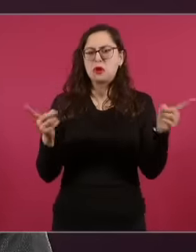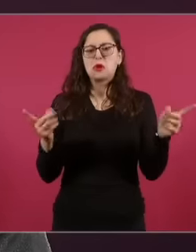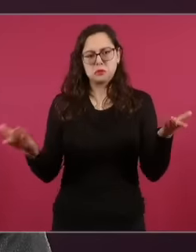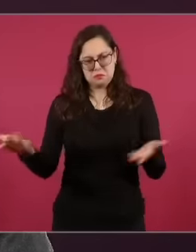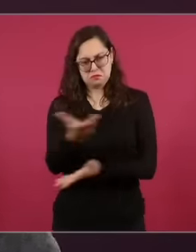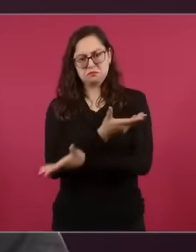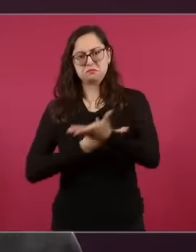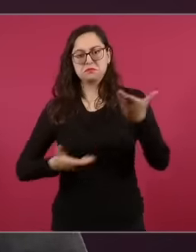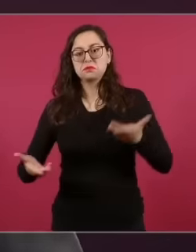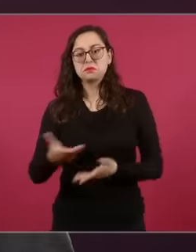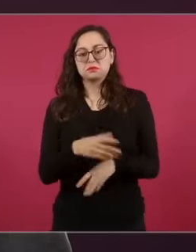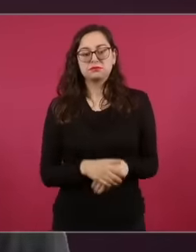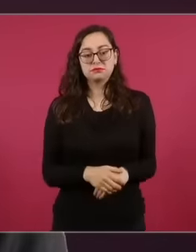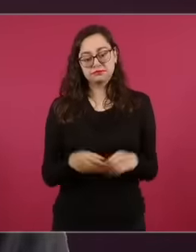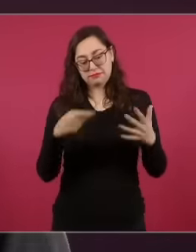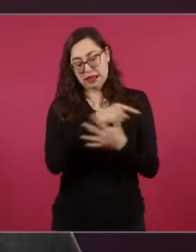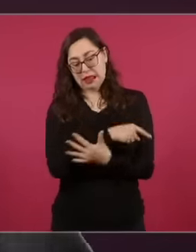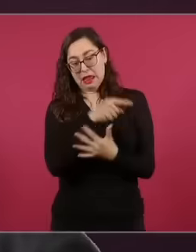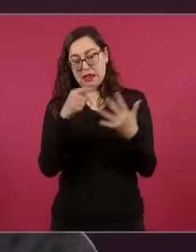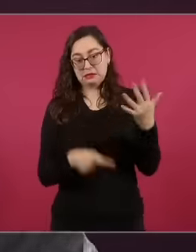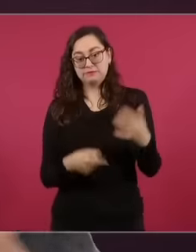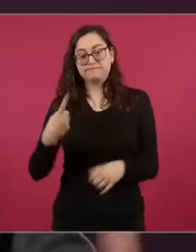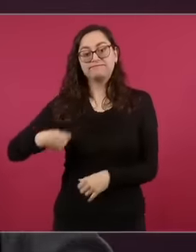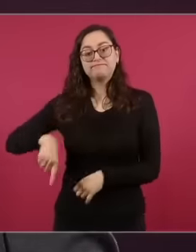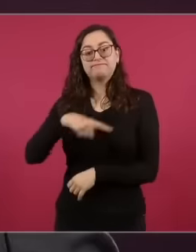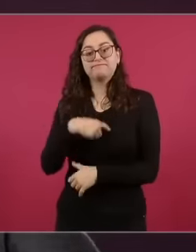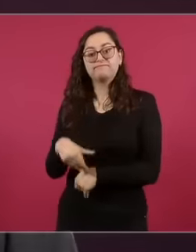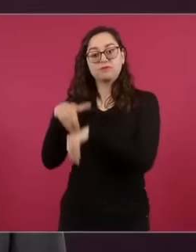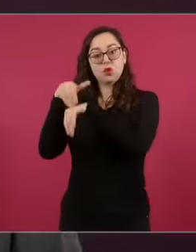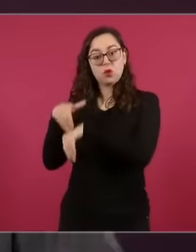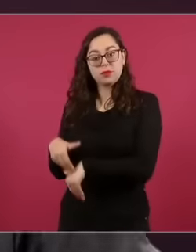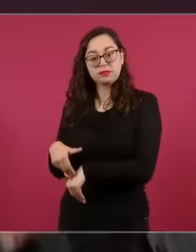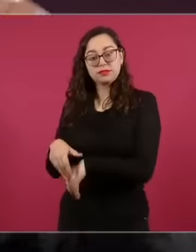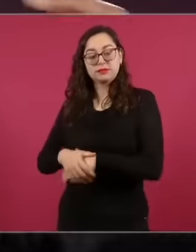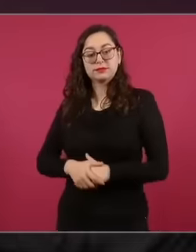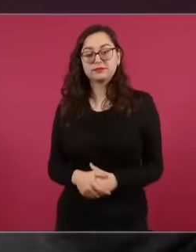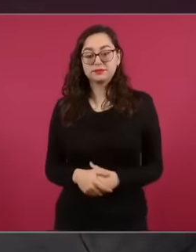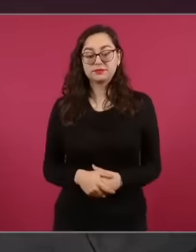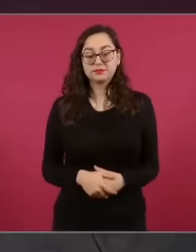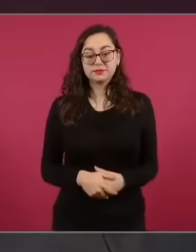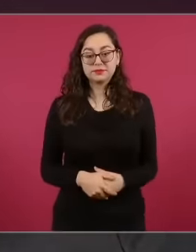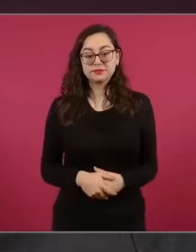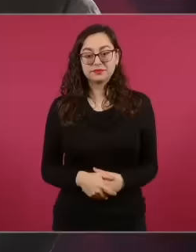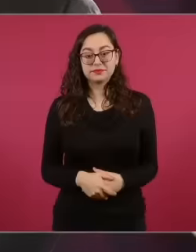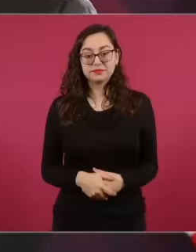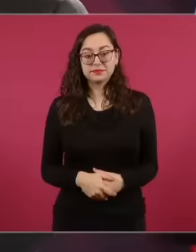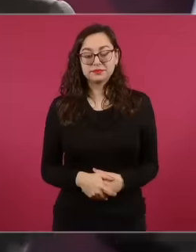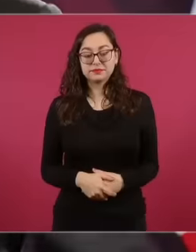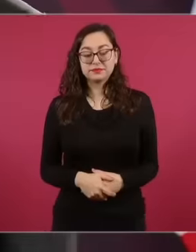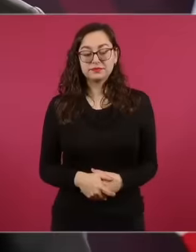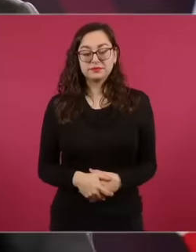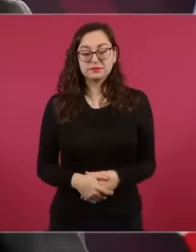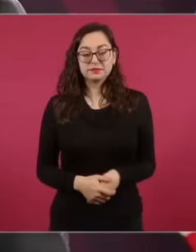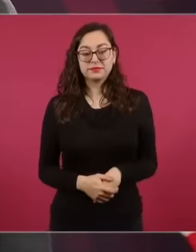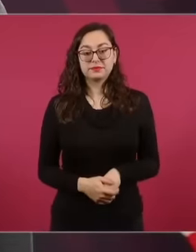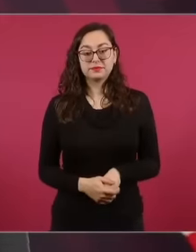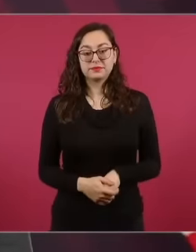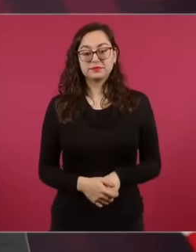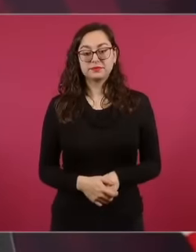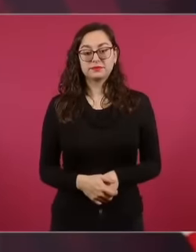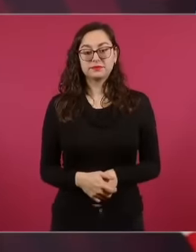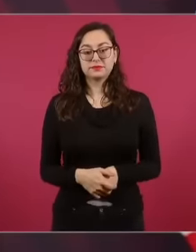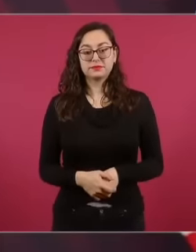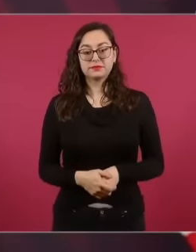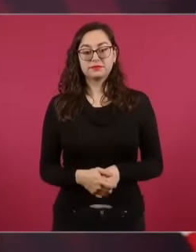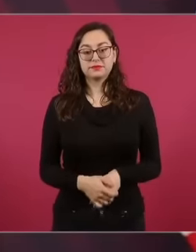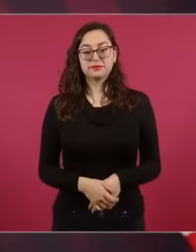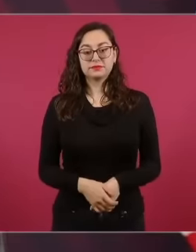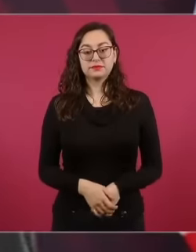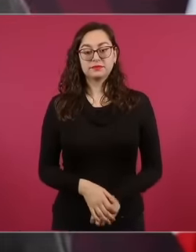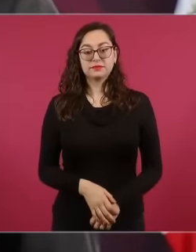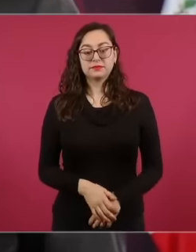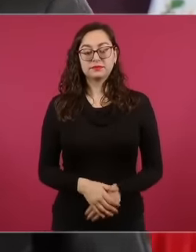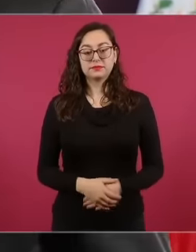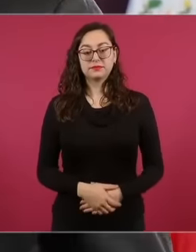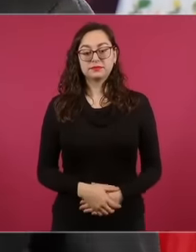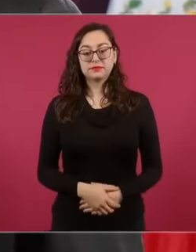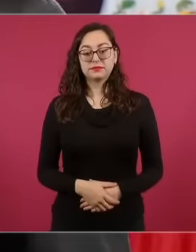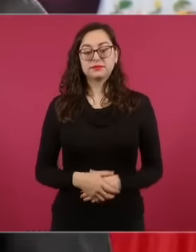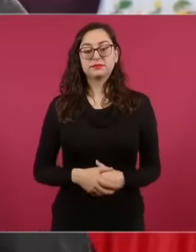and there are times when it is understood even in very adverse circumstances that